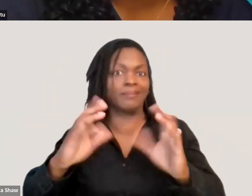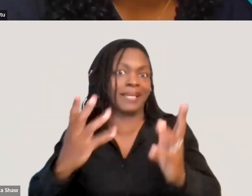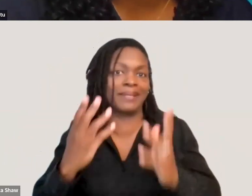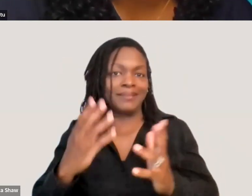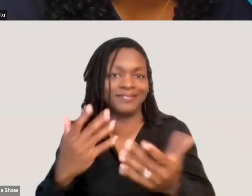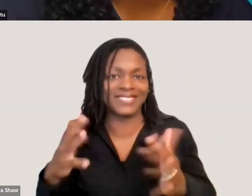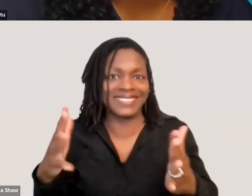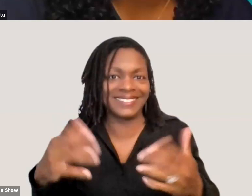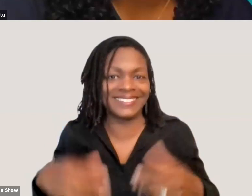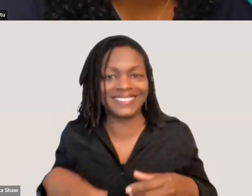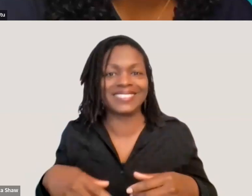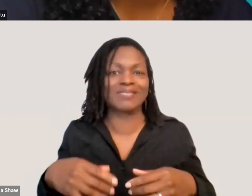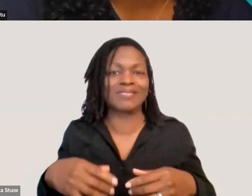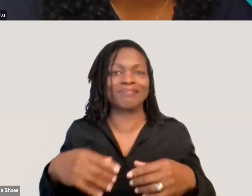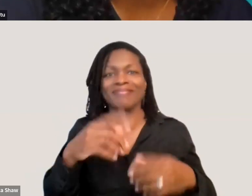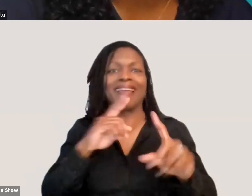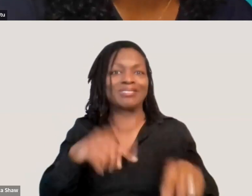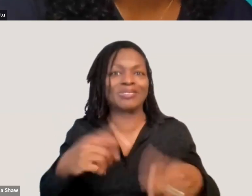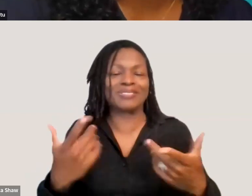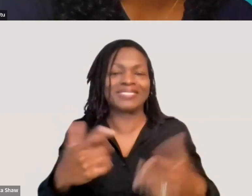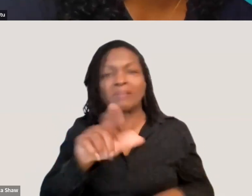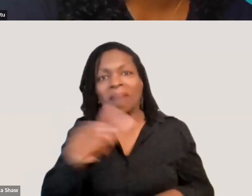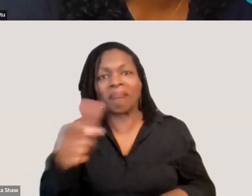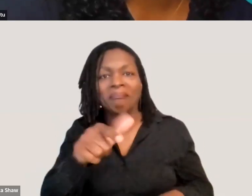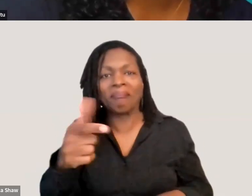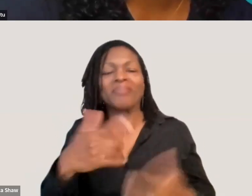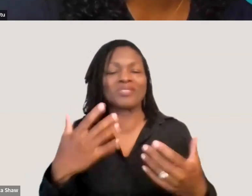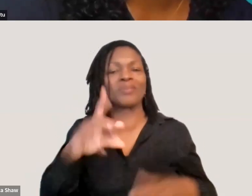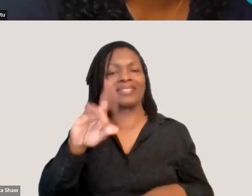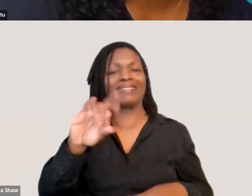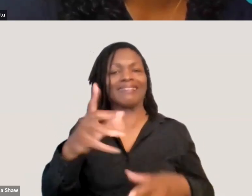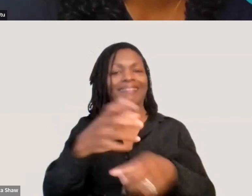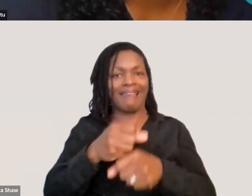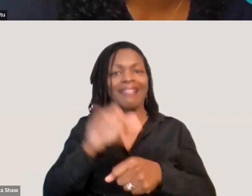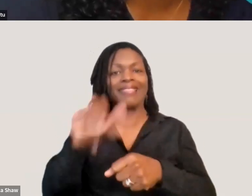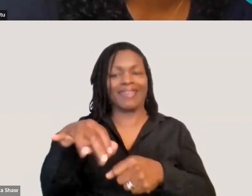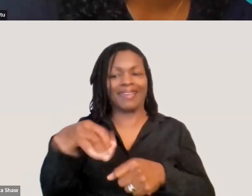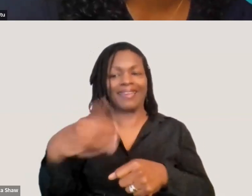Taking time. So Miss Brooks, they did receive it.